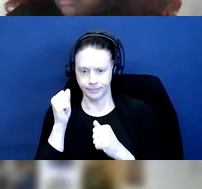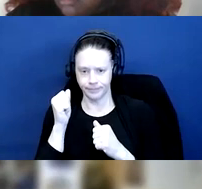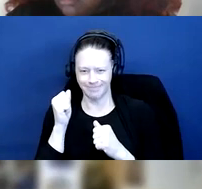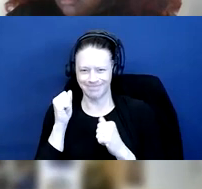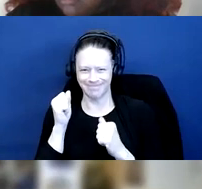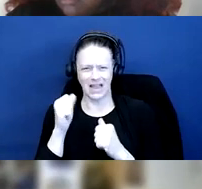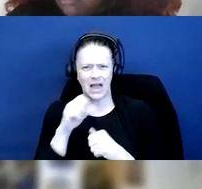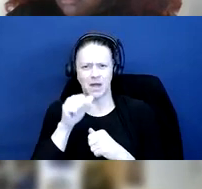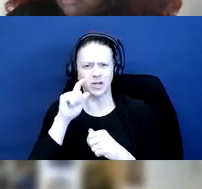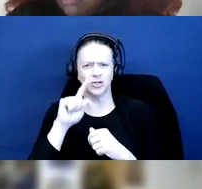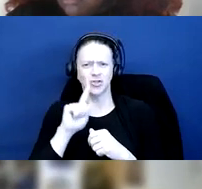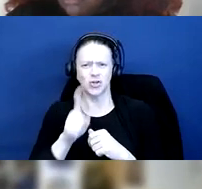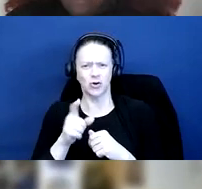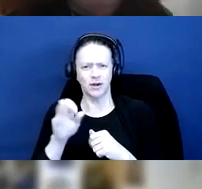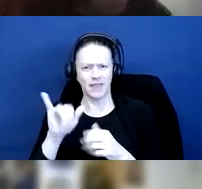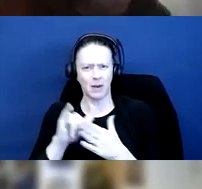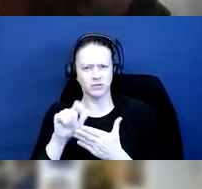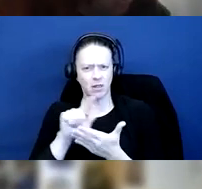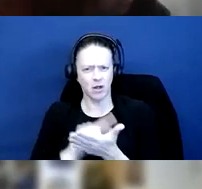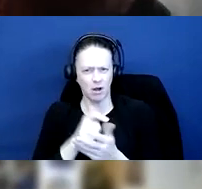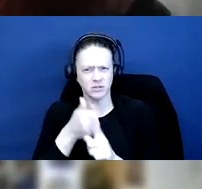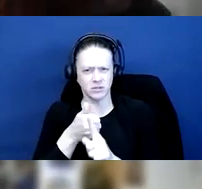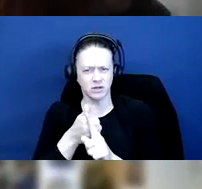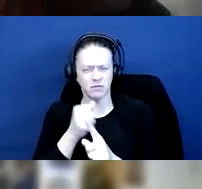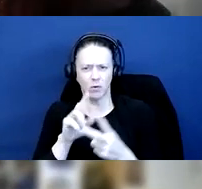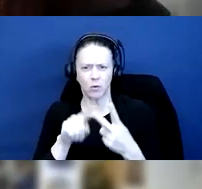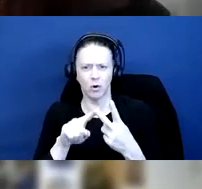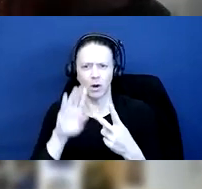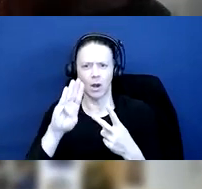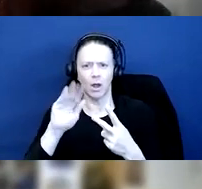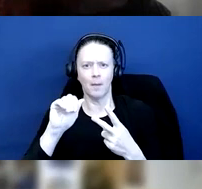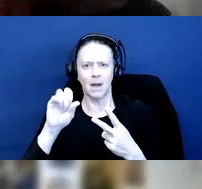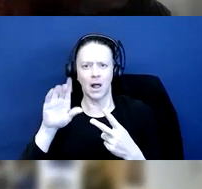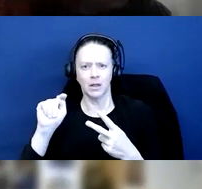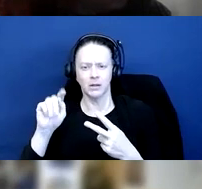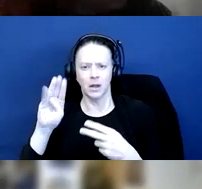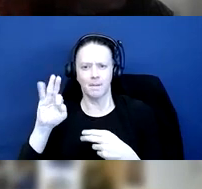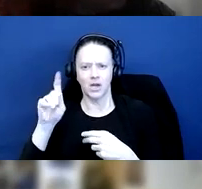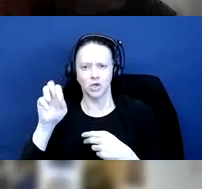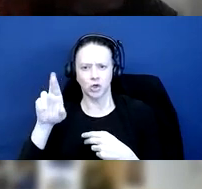if it was legislation, or if it was a ballot measure, it might have been a ballot measure